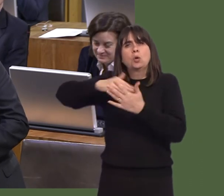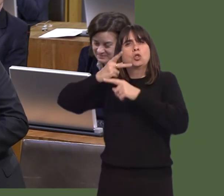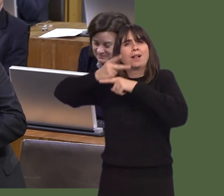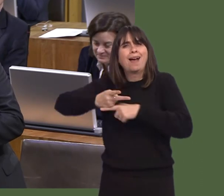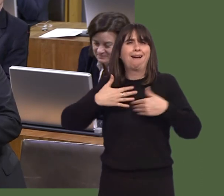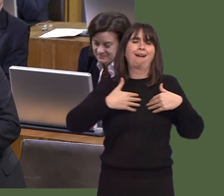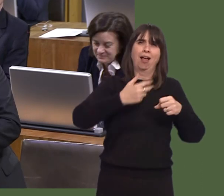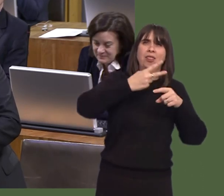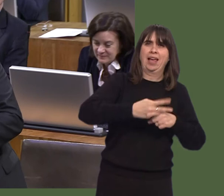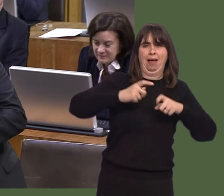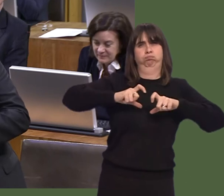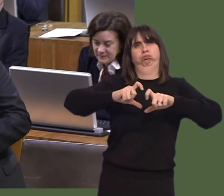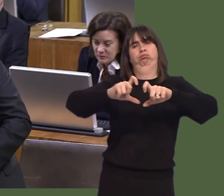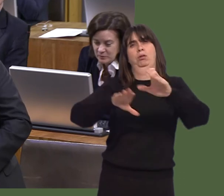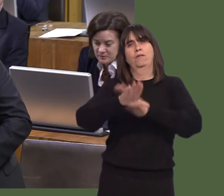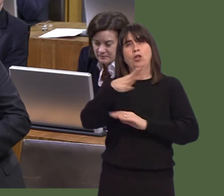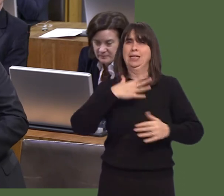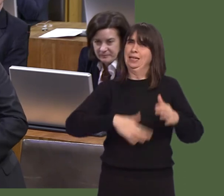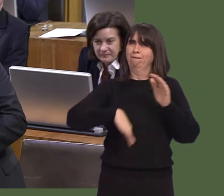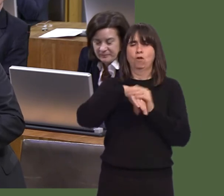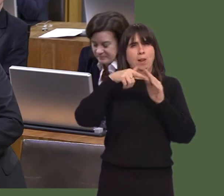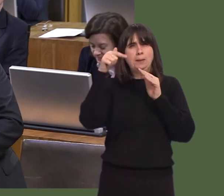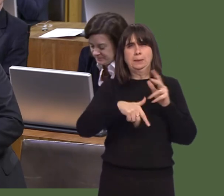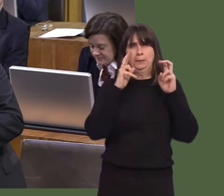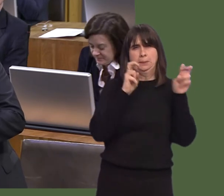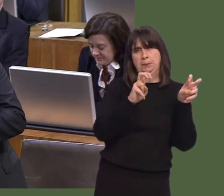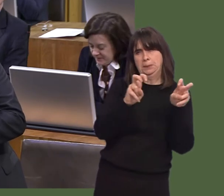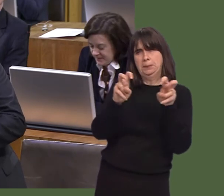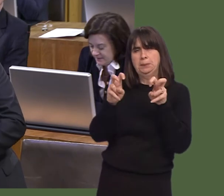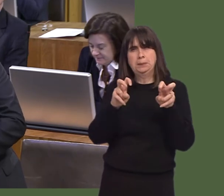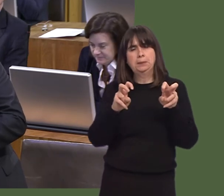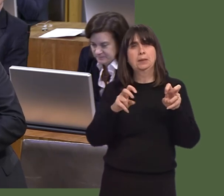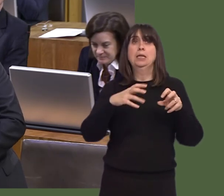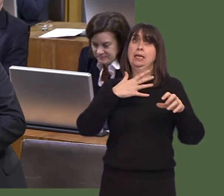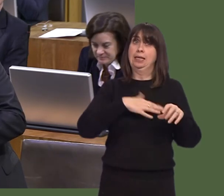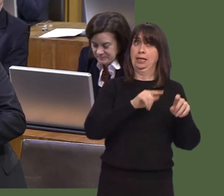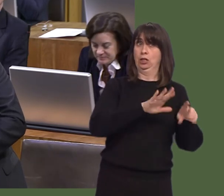Leanne Wood AM: Again, First Minister, I have to express regrets to you that we werenít